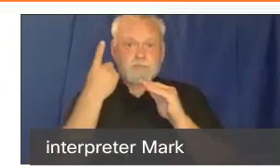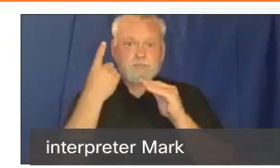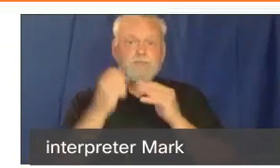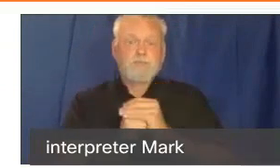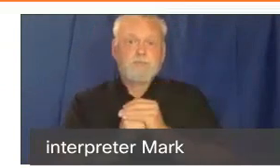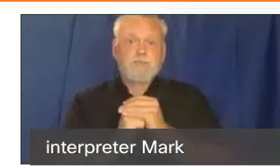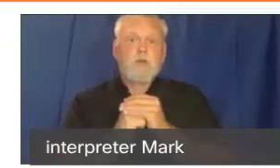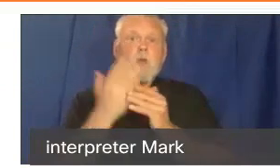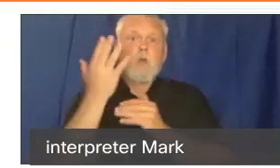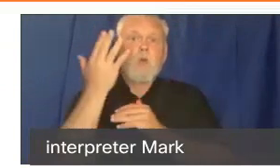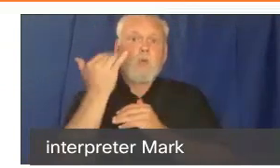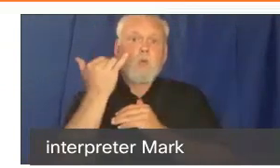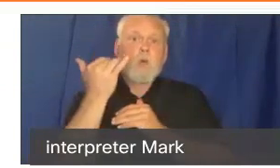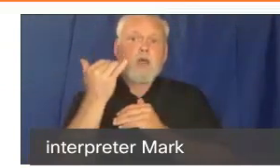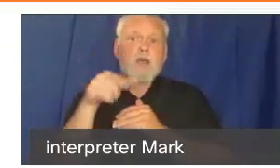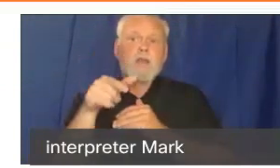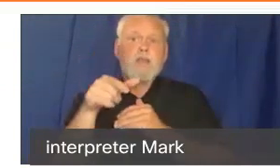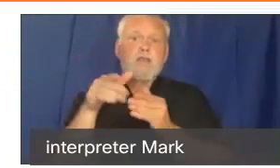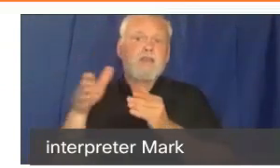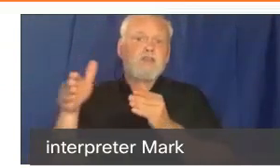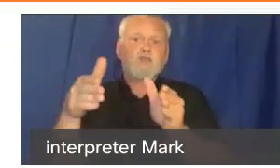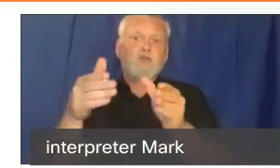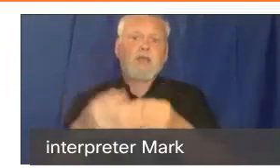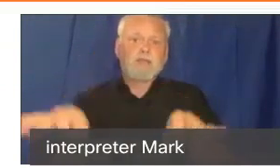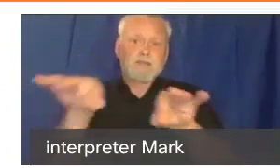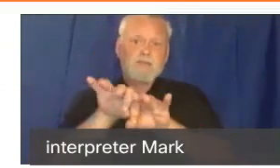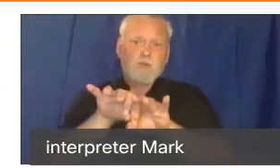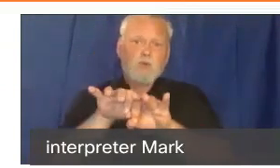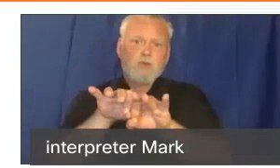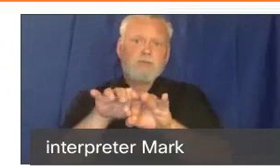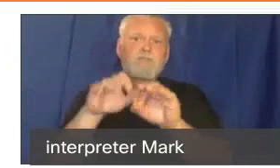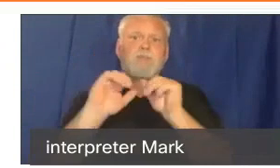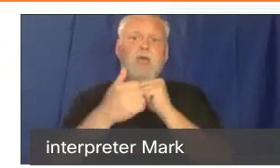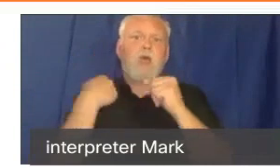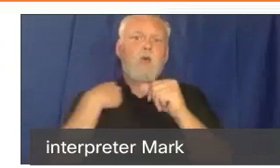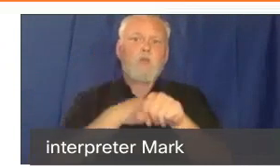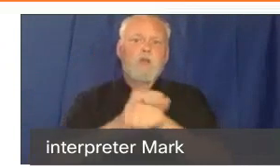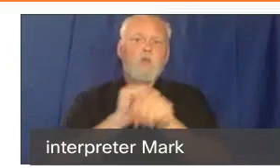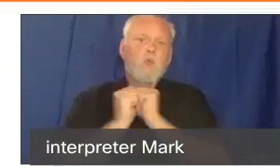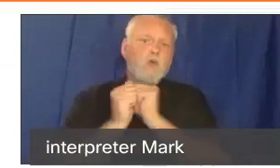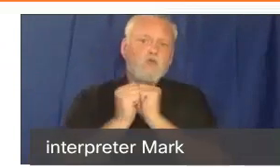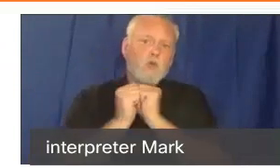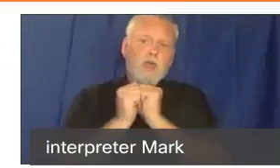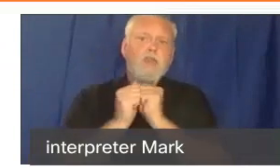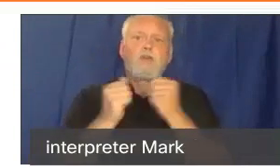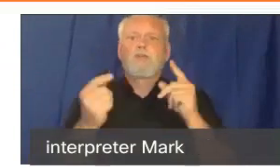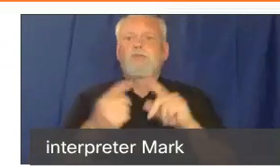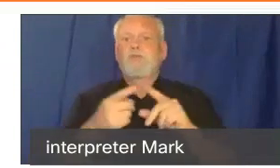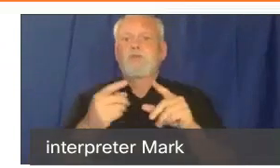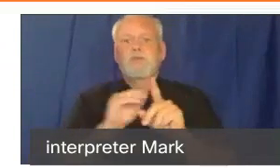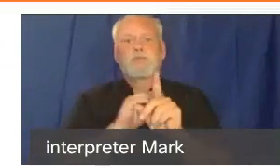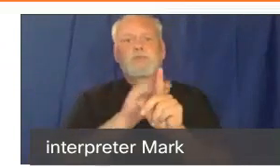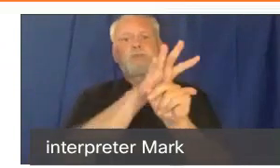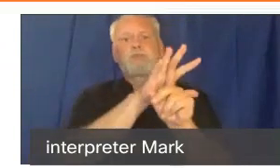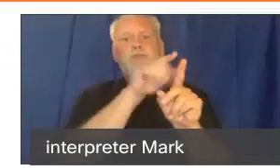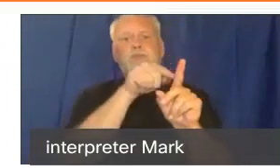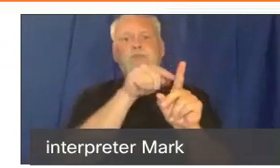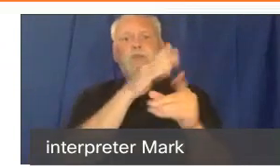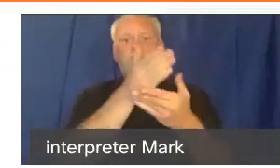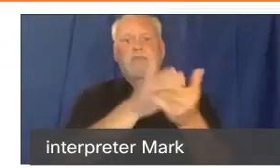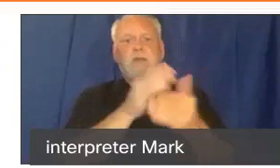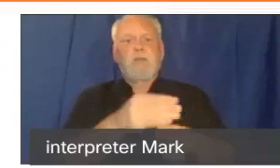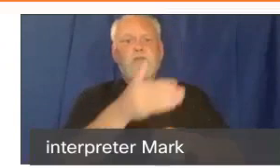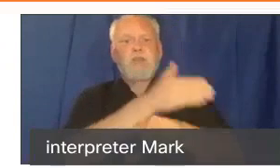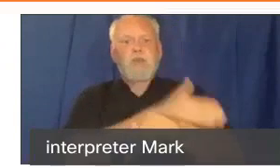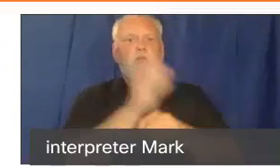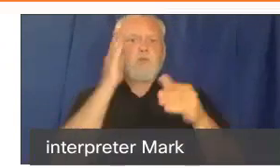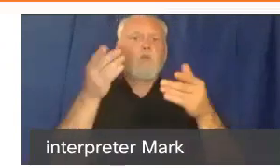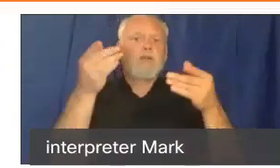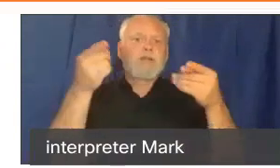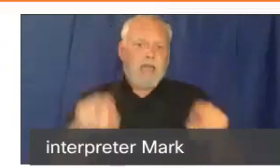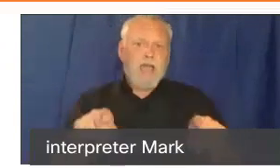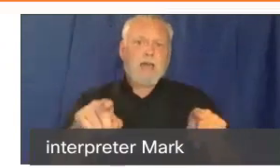Why this is important and how we can work together to highlight some of the improvements that will be done through this project.